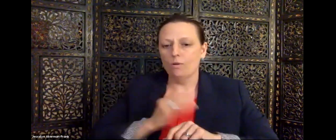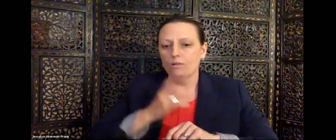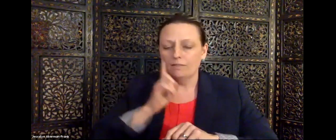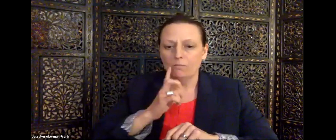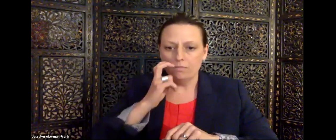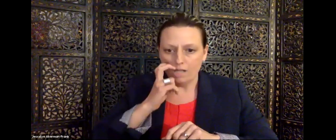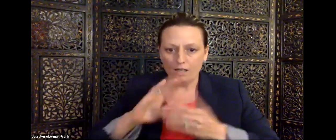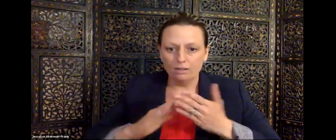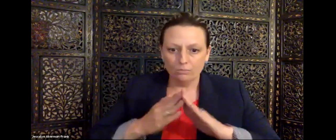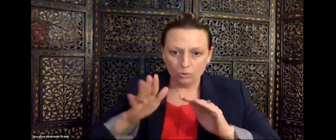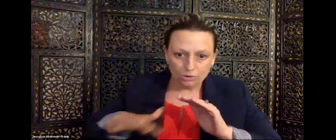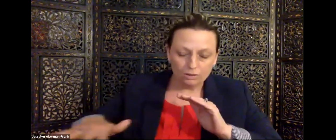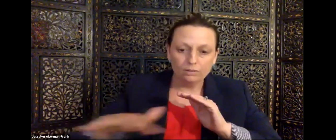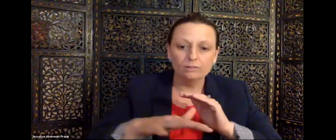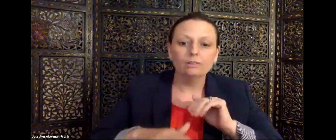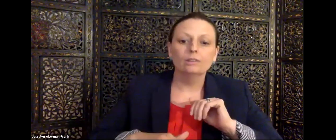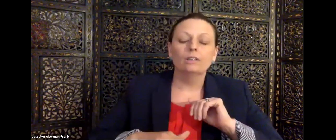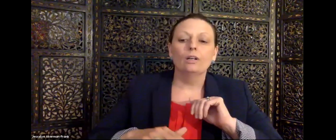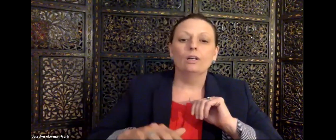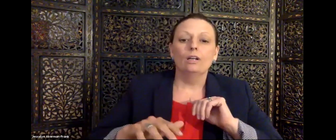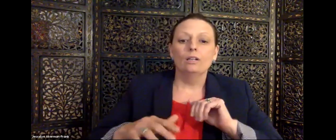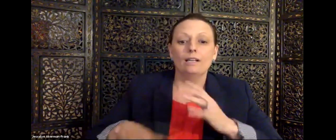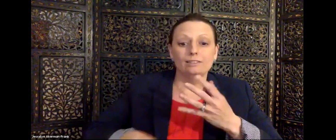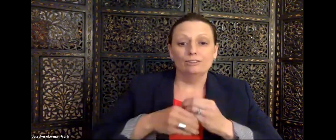with the transcript for our deafblind community.